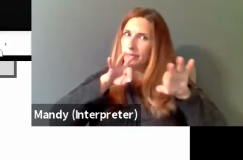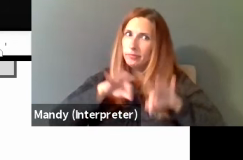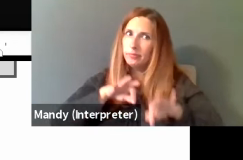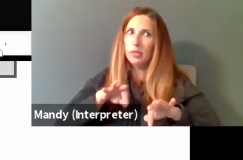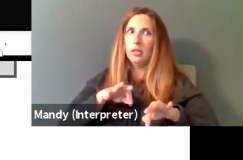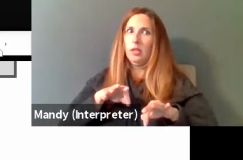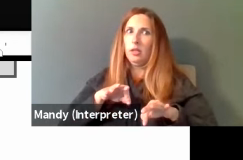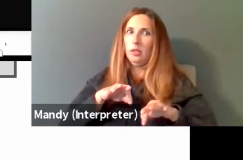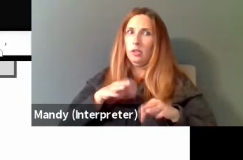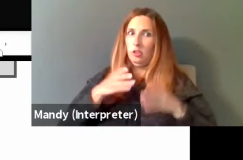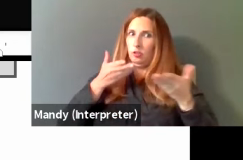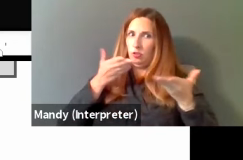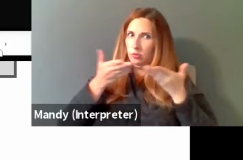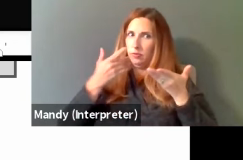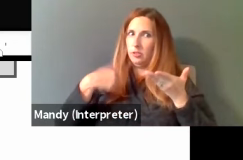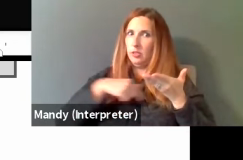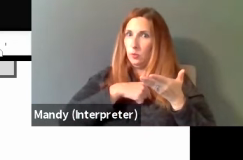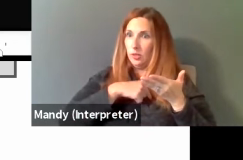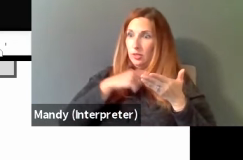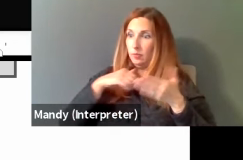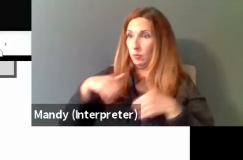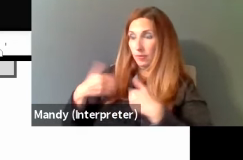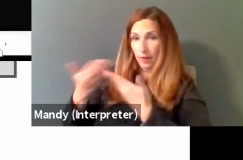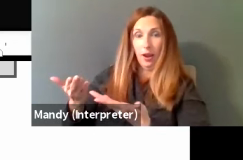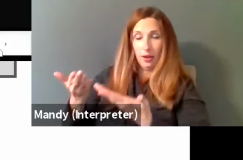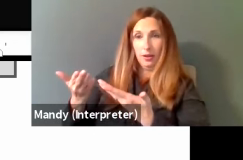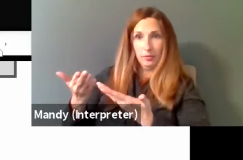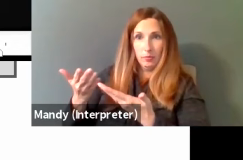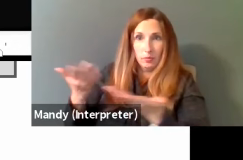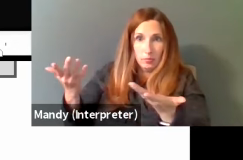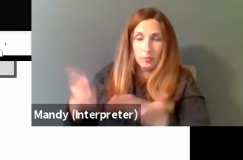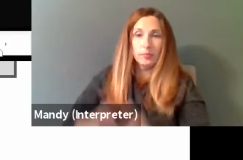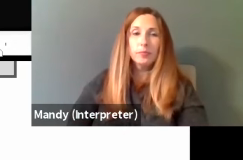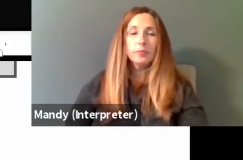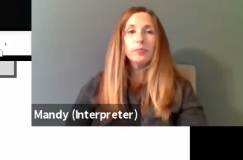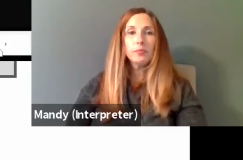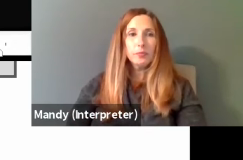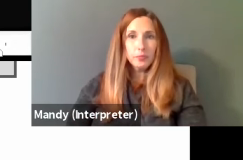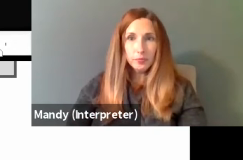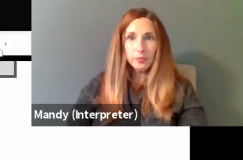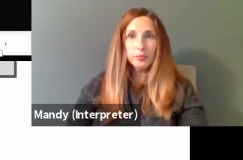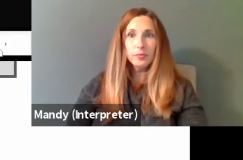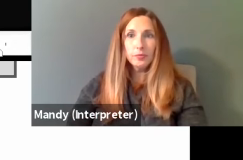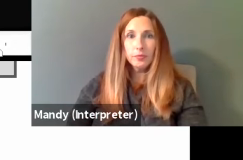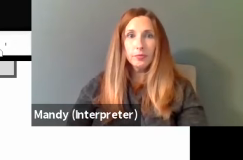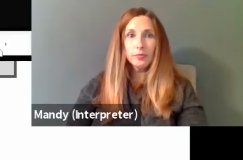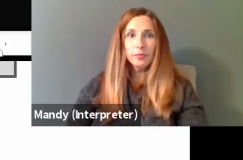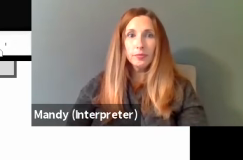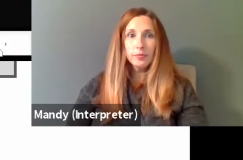the services you provide to your members or clients. So that one shouldn't be too hard.